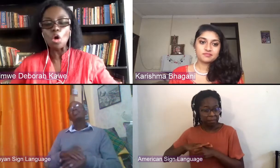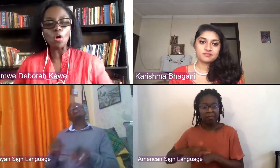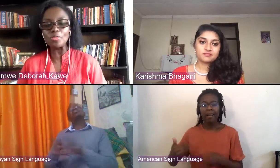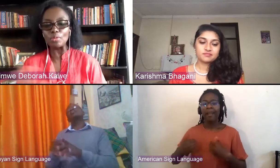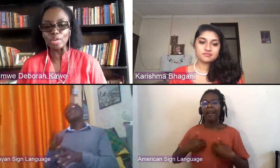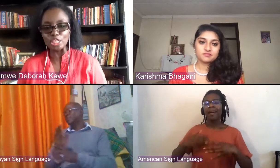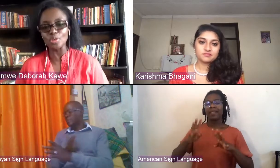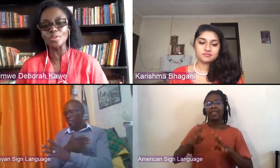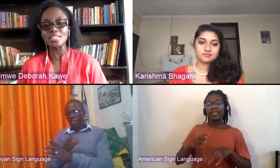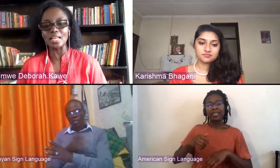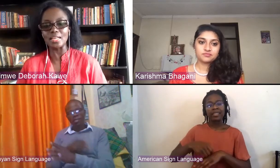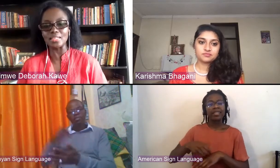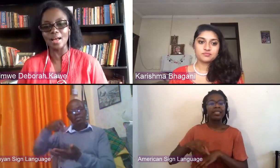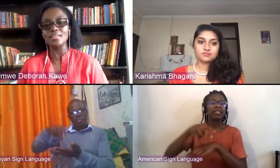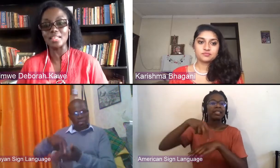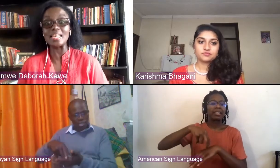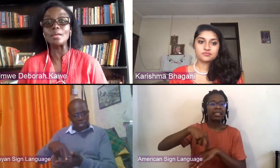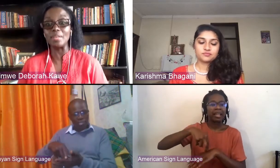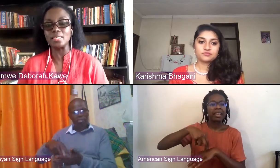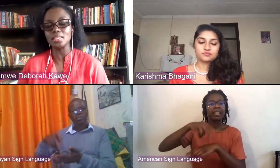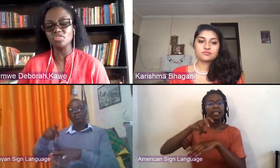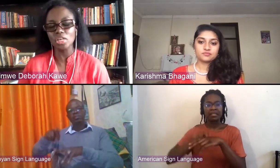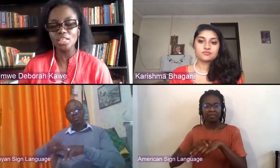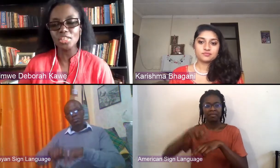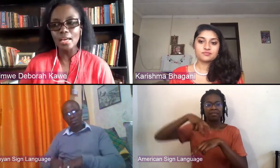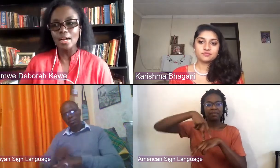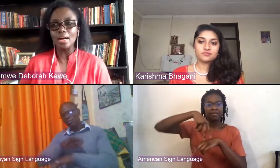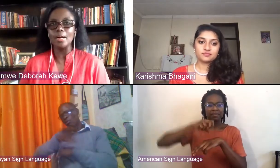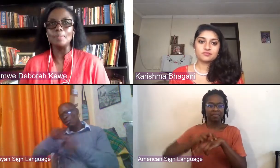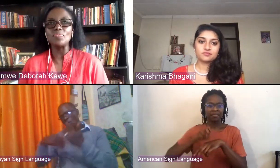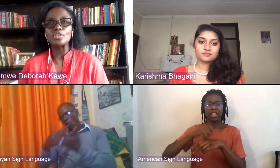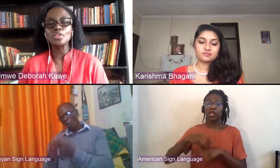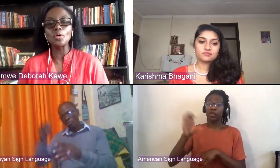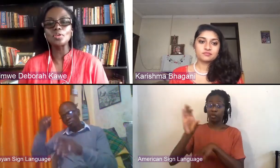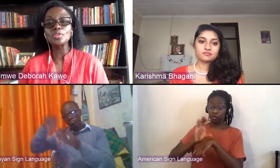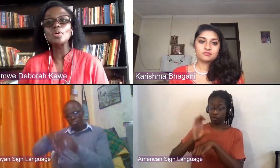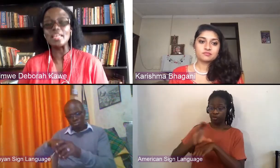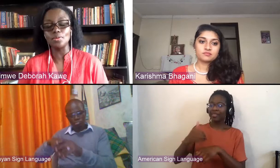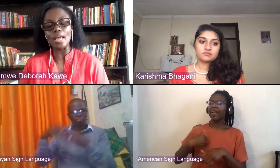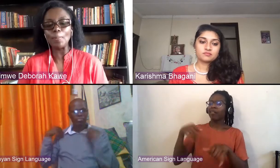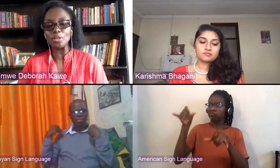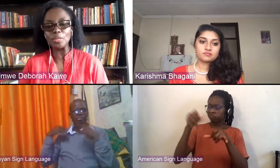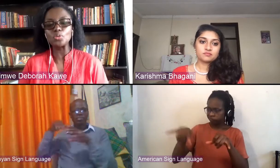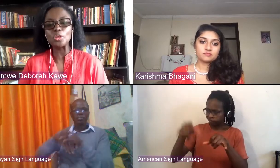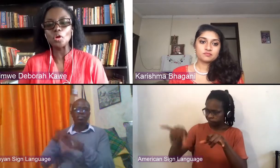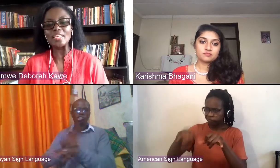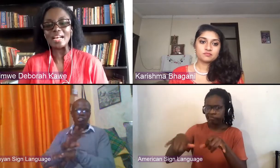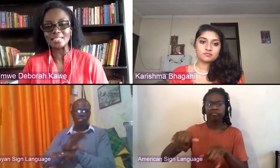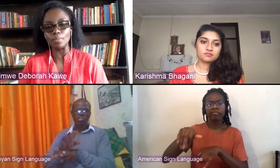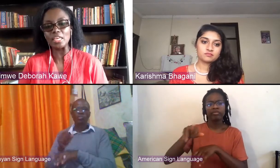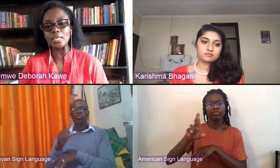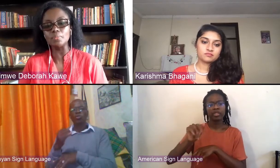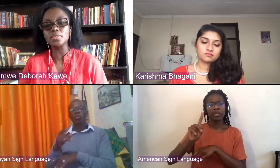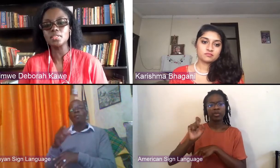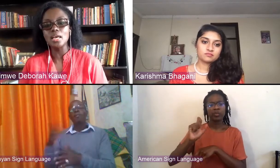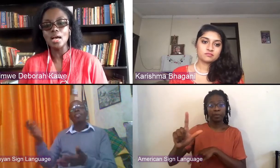all the rituals that take place in church. So anyway, Appointment With God has some hymns